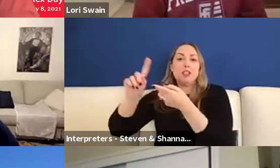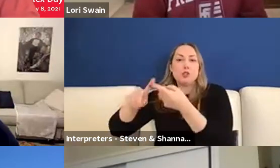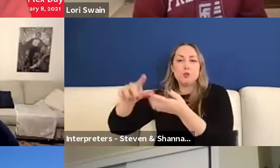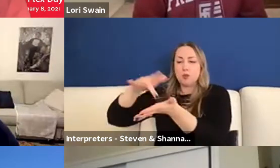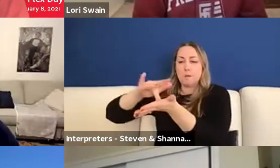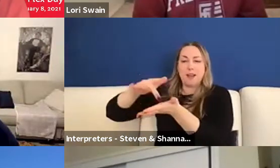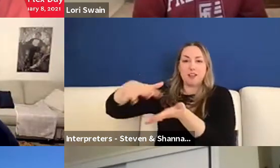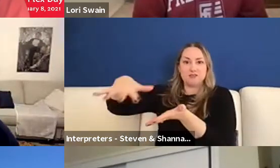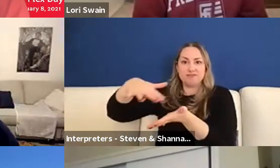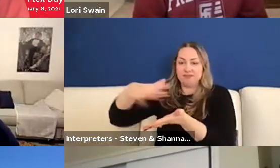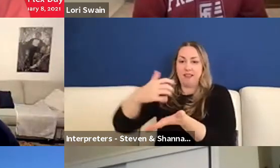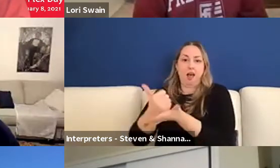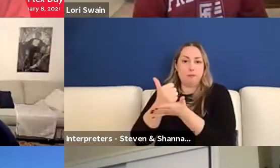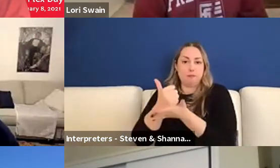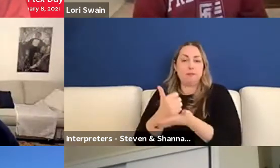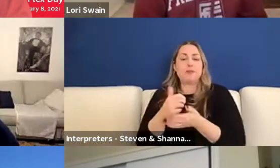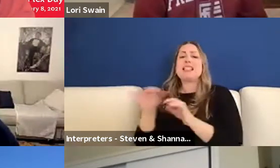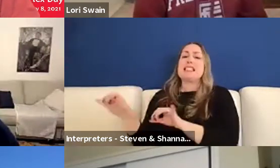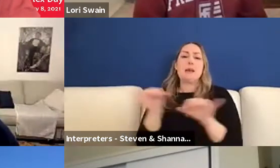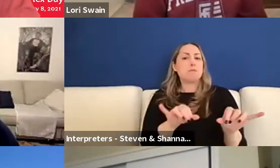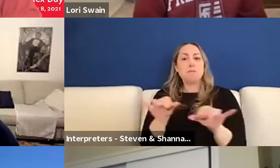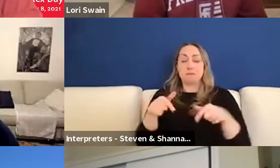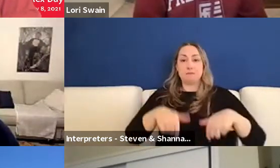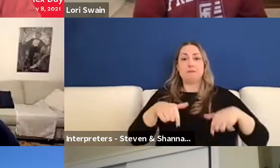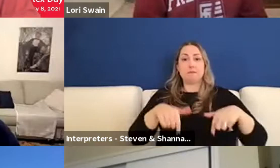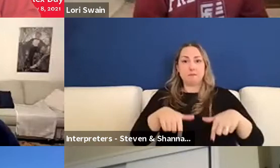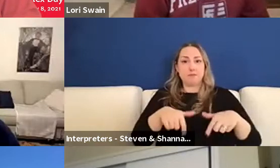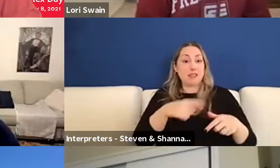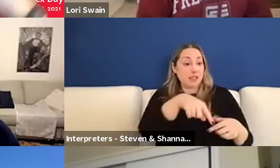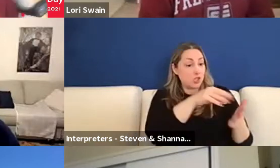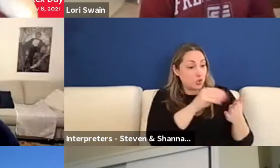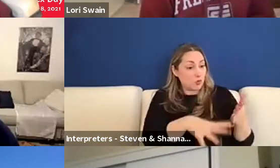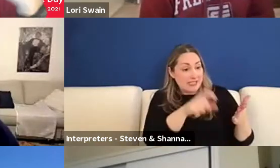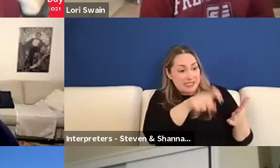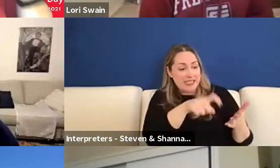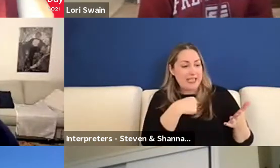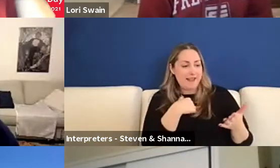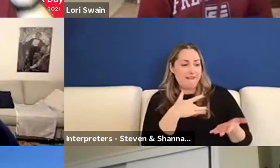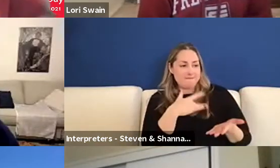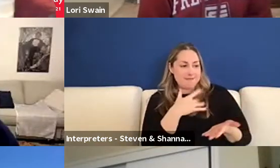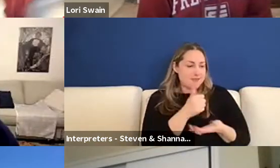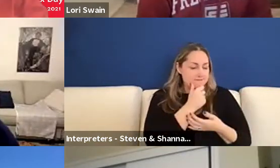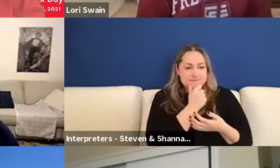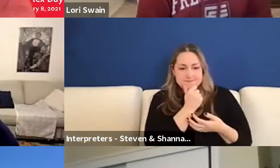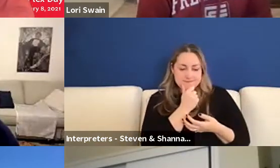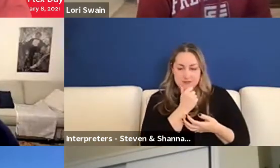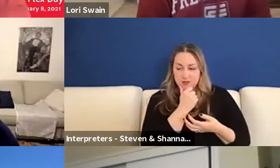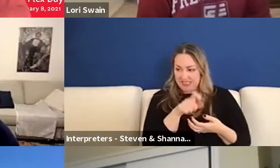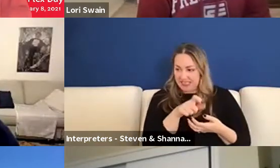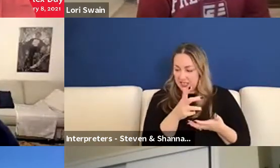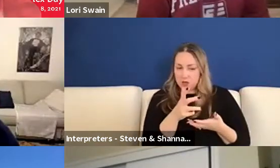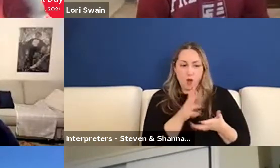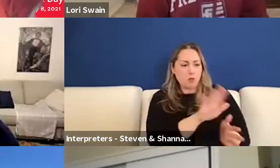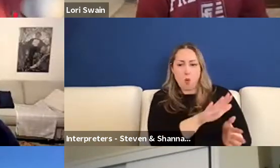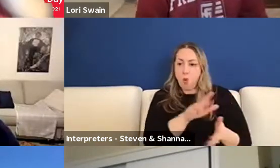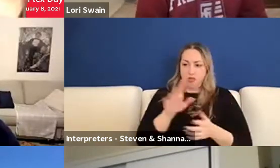replicate in the division is anticipating student needs. Okay, oh, here's the person you need to go to. We don't want to send them